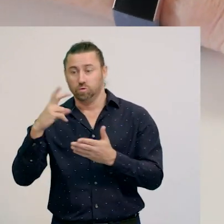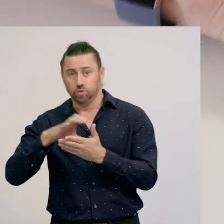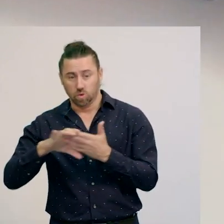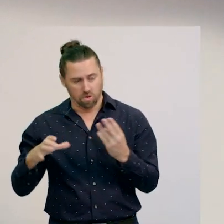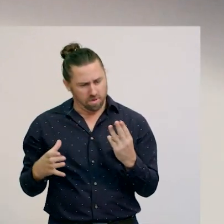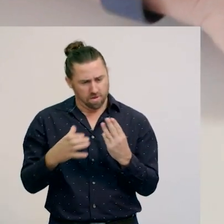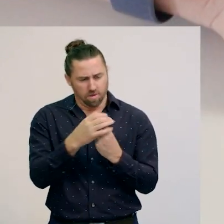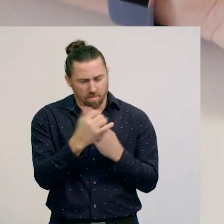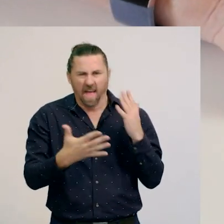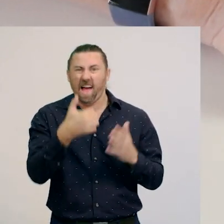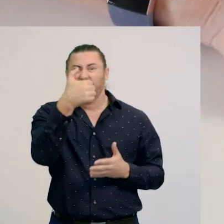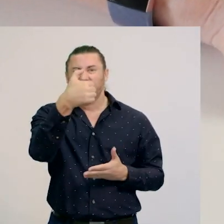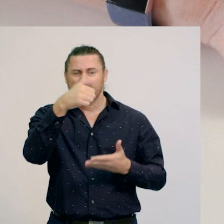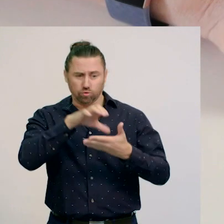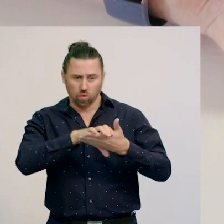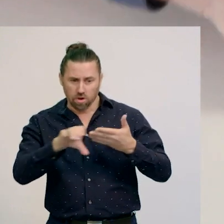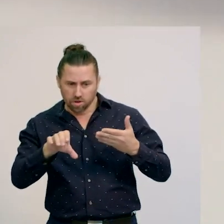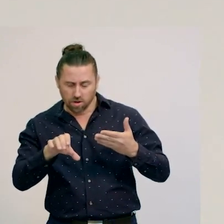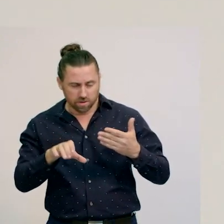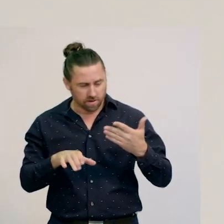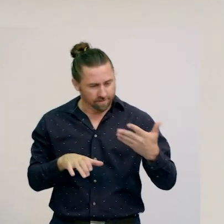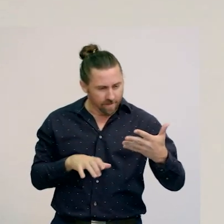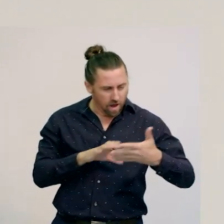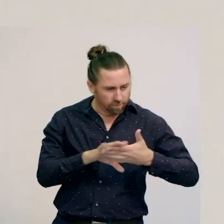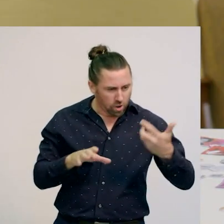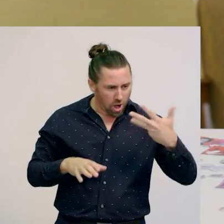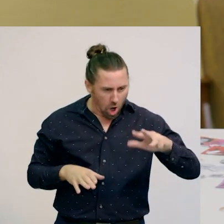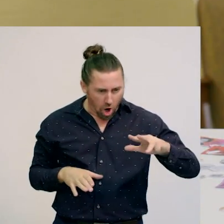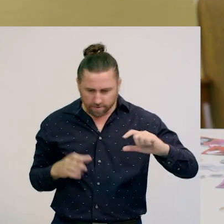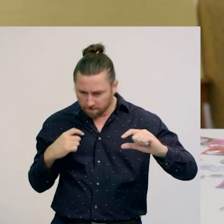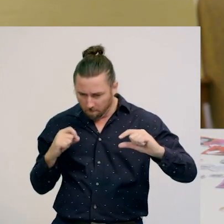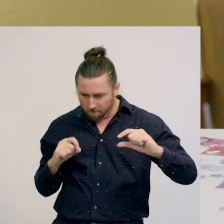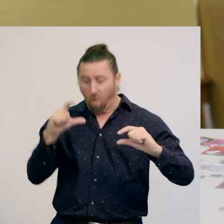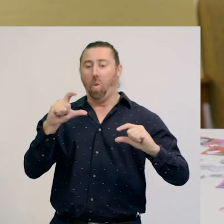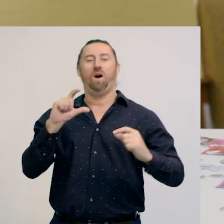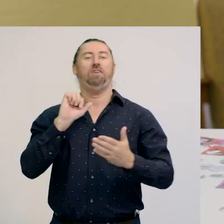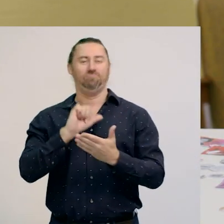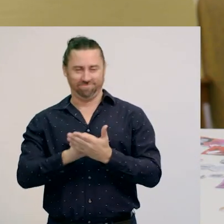That’s $6, which is more than the $5.90.